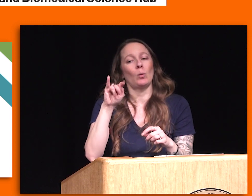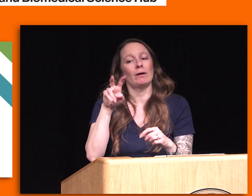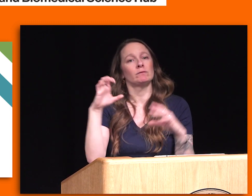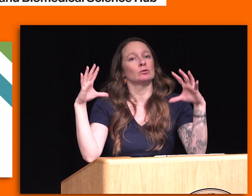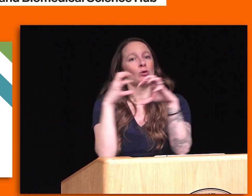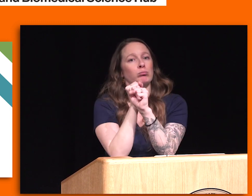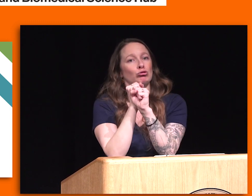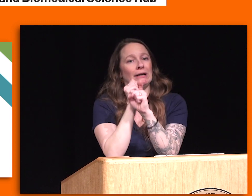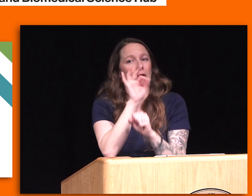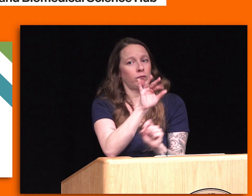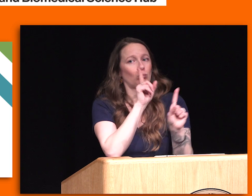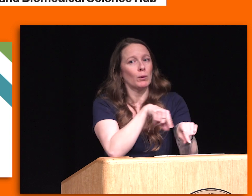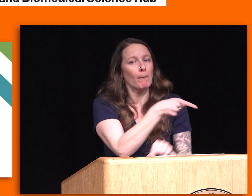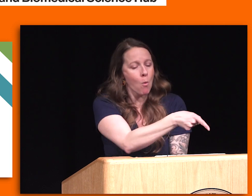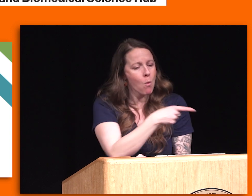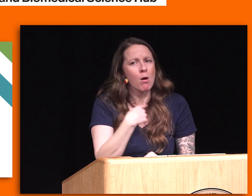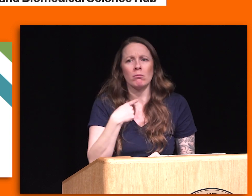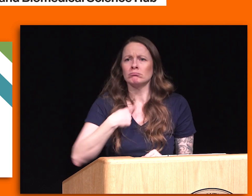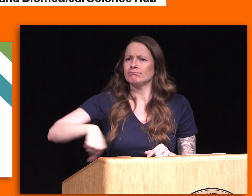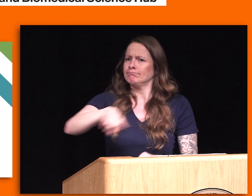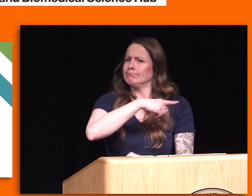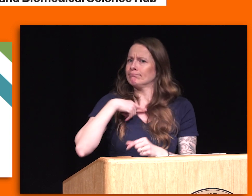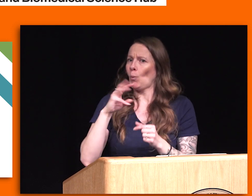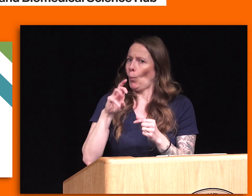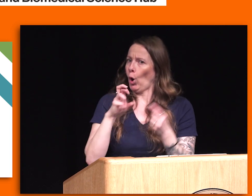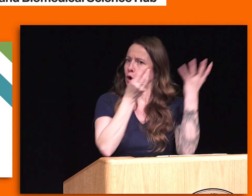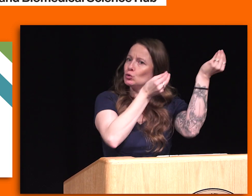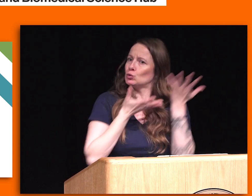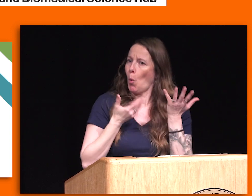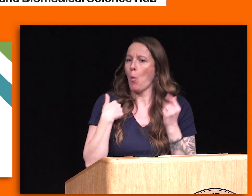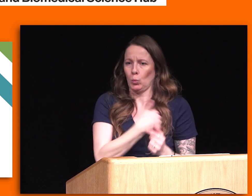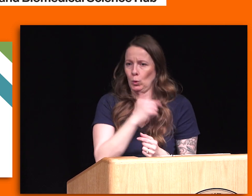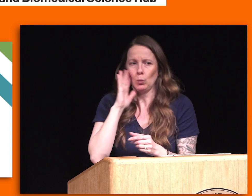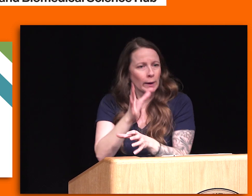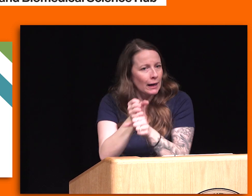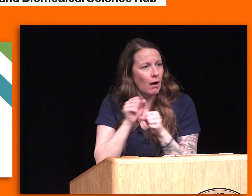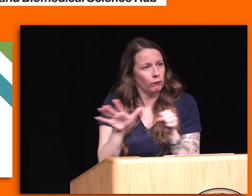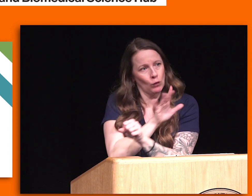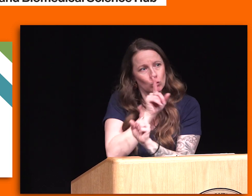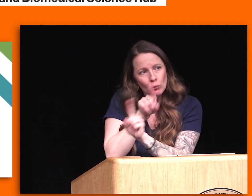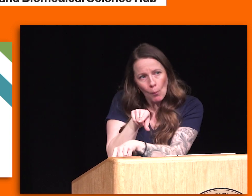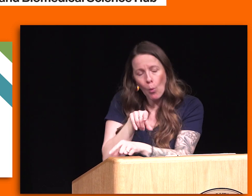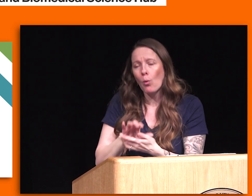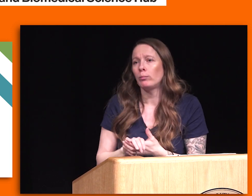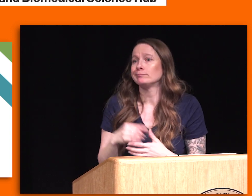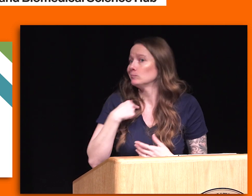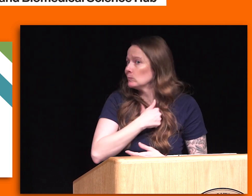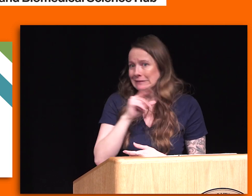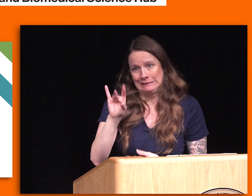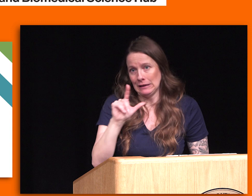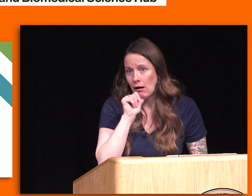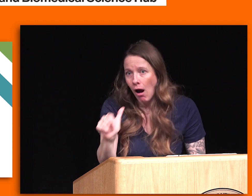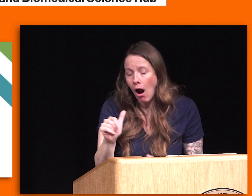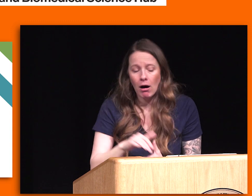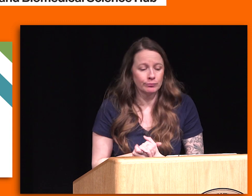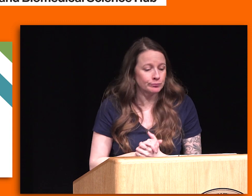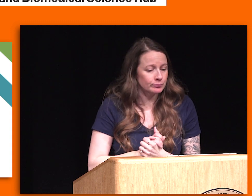They only shared the executive summary of the report, and we were told that we would be able to read the full report,